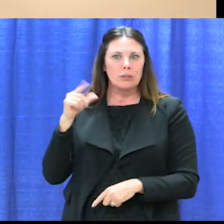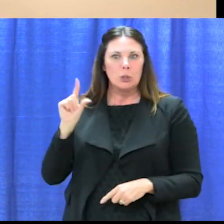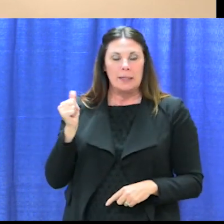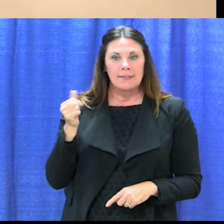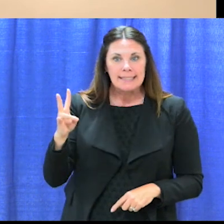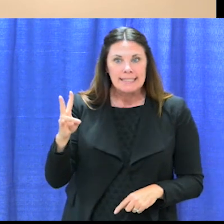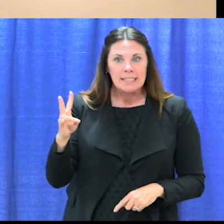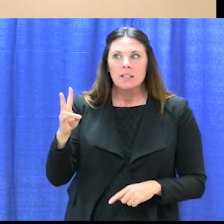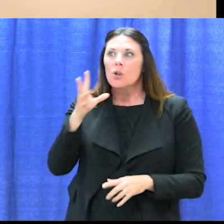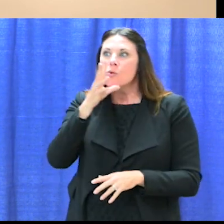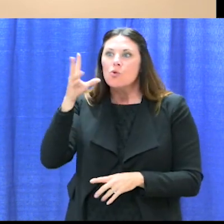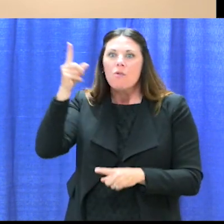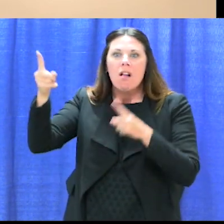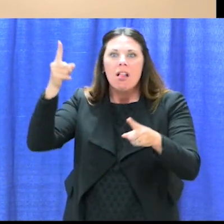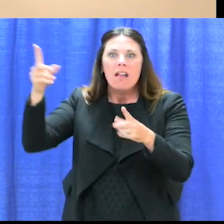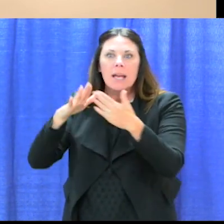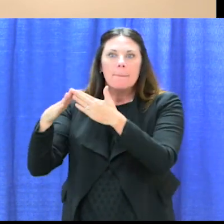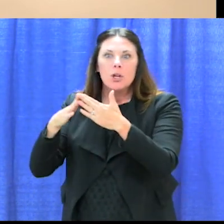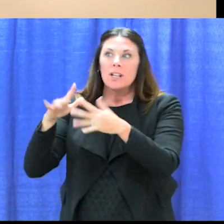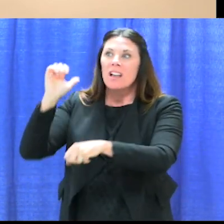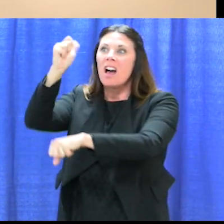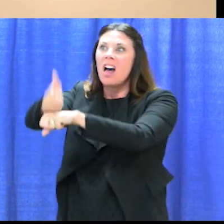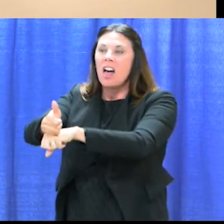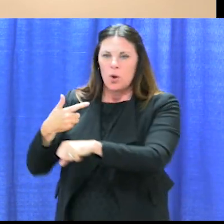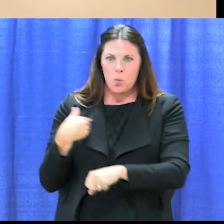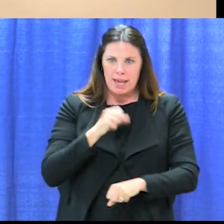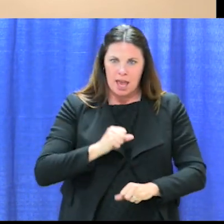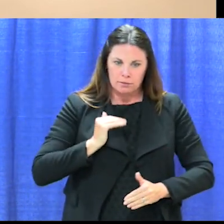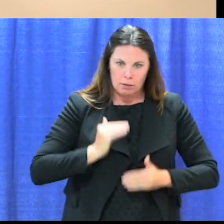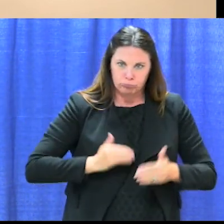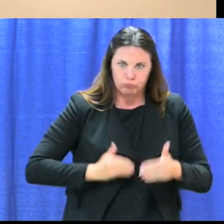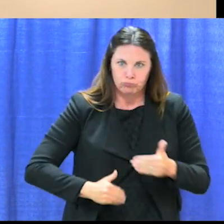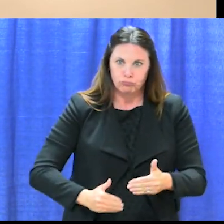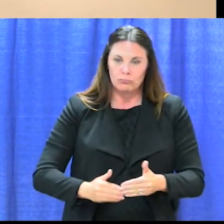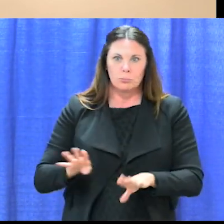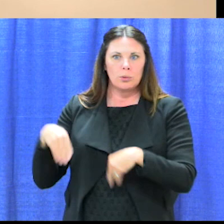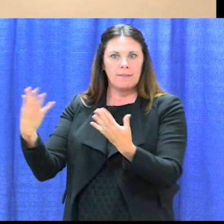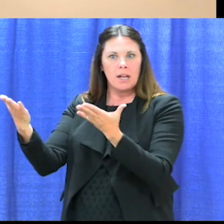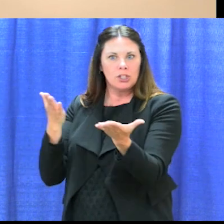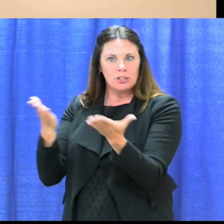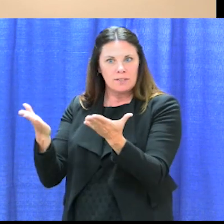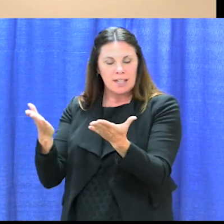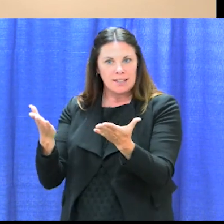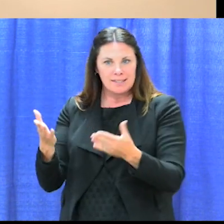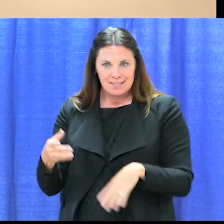So that project applications can be expedited and streamlined so we've worked very hard to get that done.